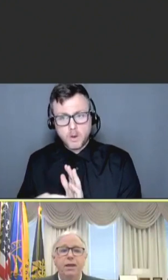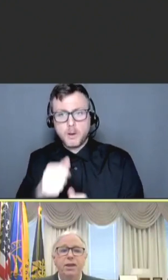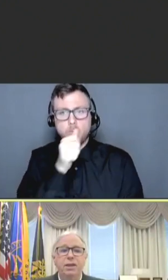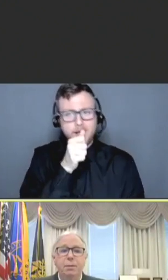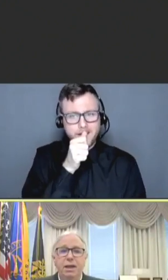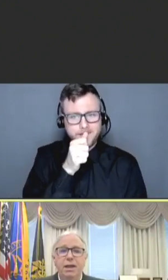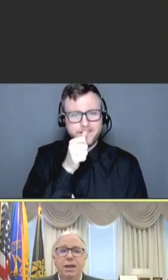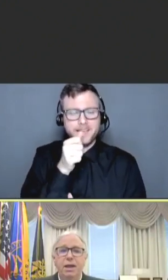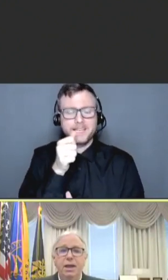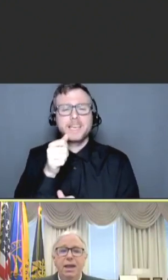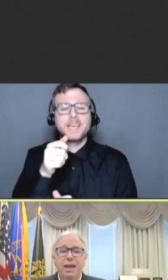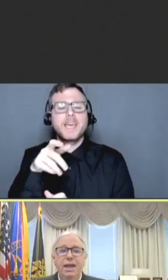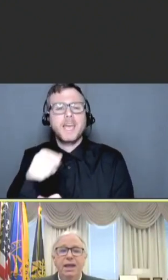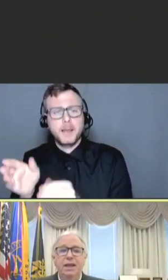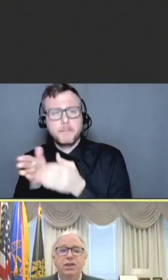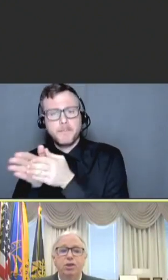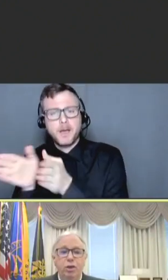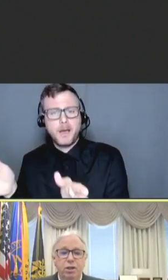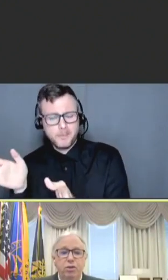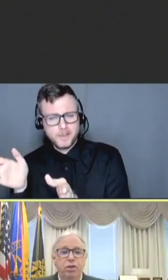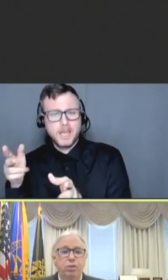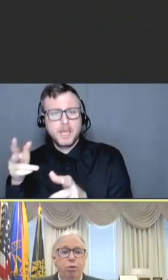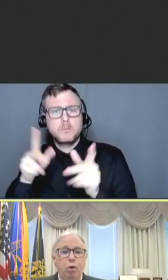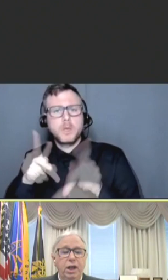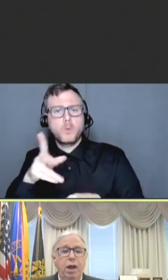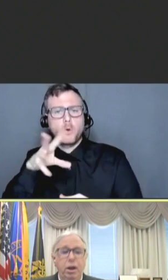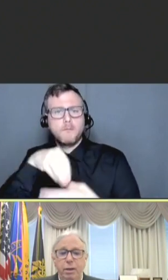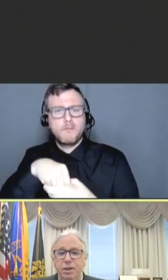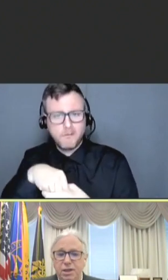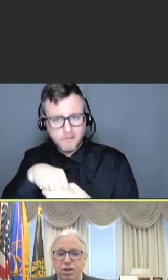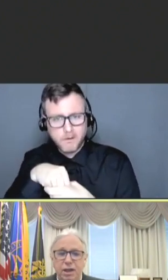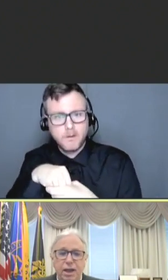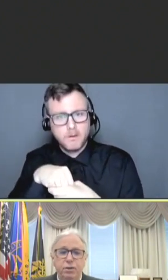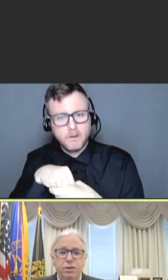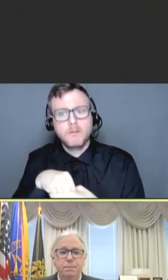this committee is critical to supporting our immunization efforts.